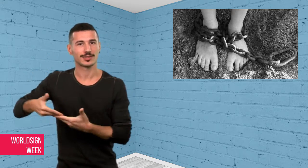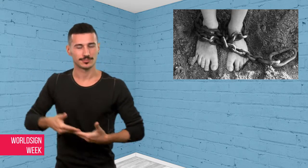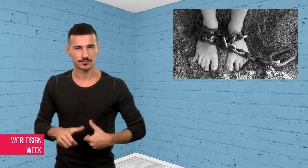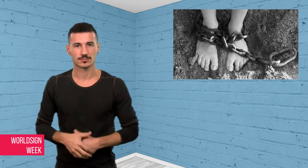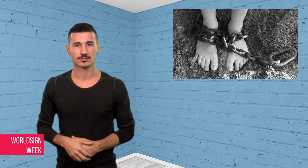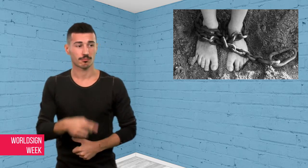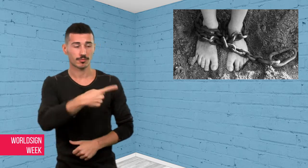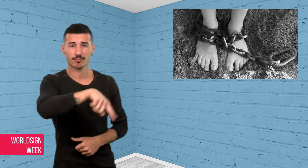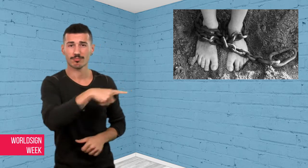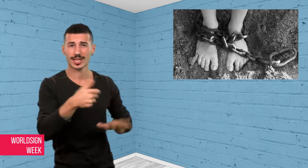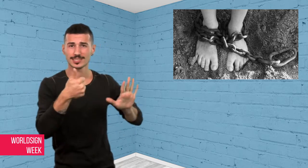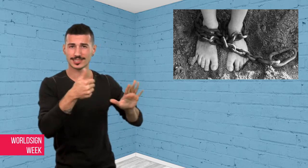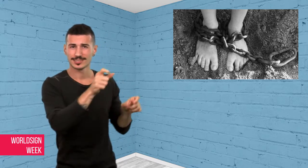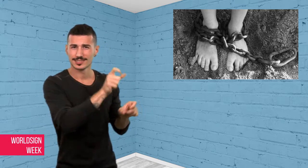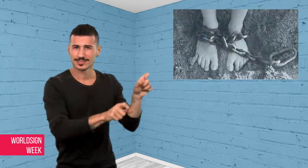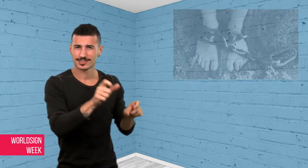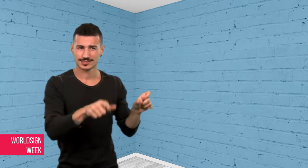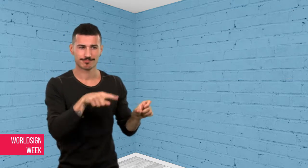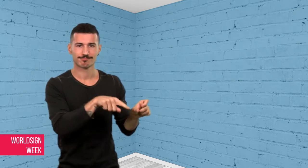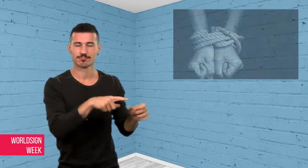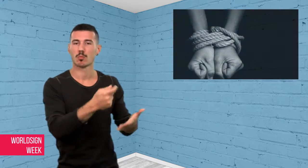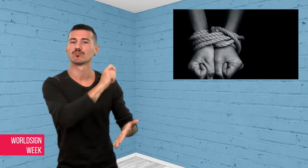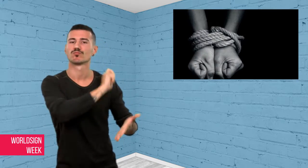as beggars on streets.